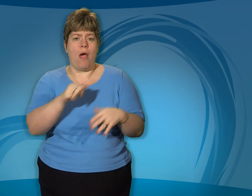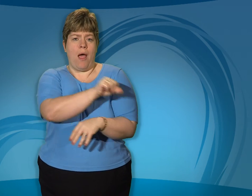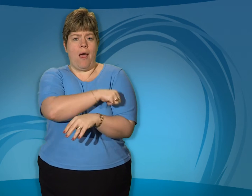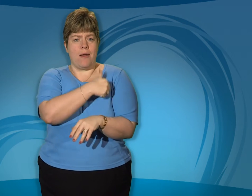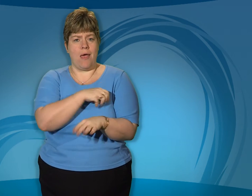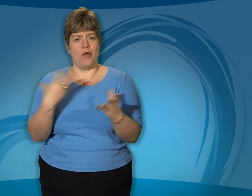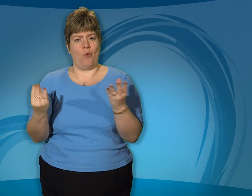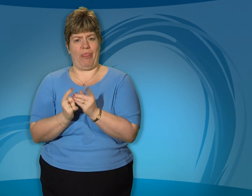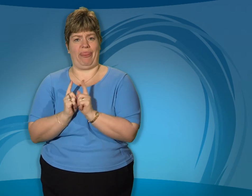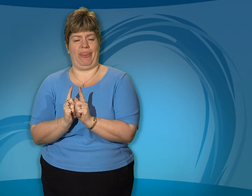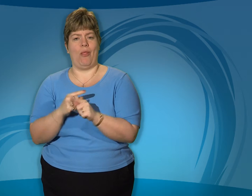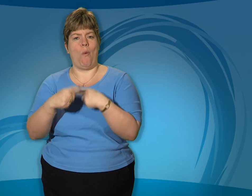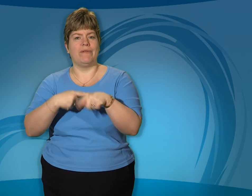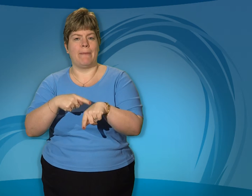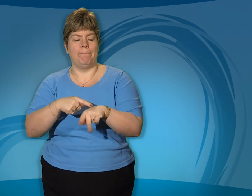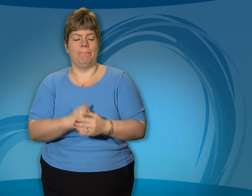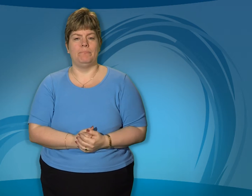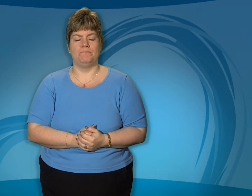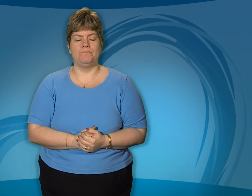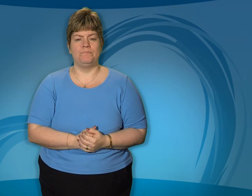and a nurse will remain with you throughout.